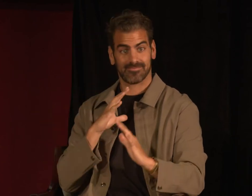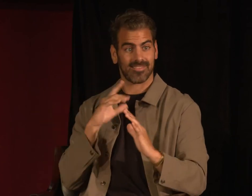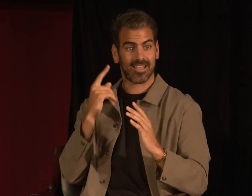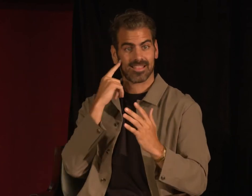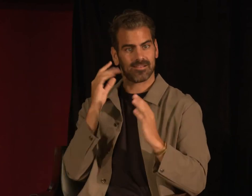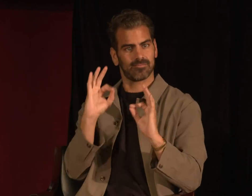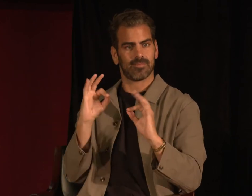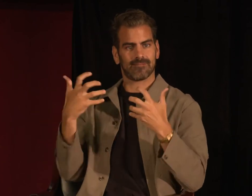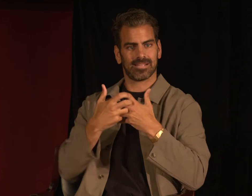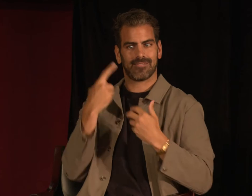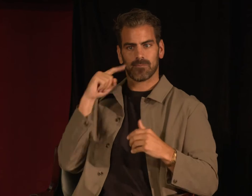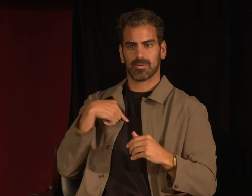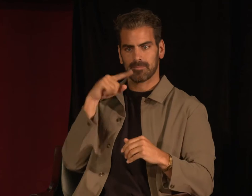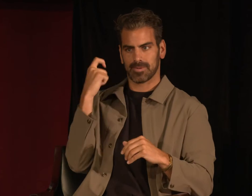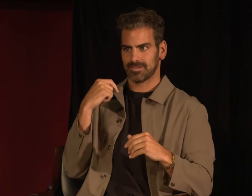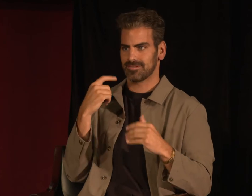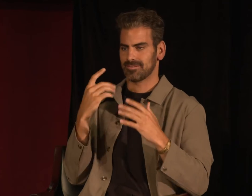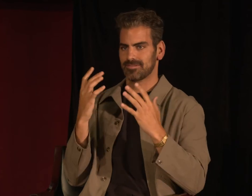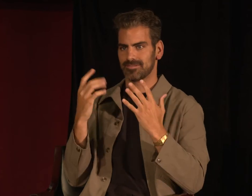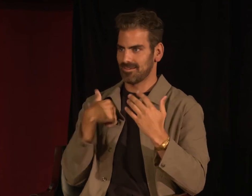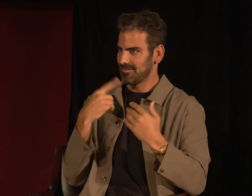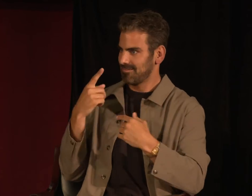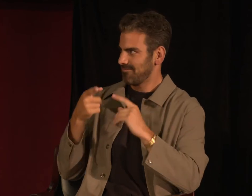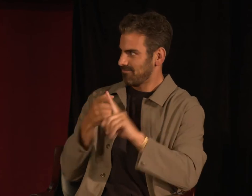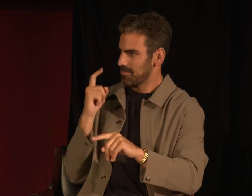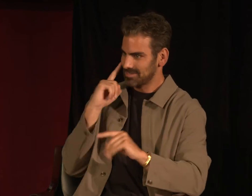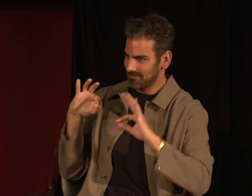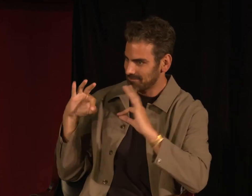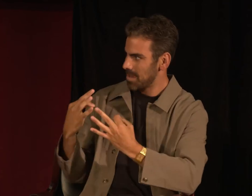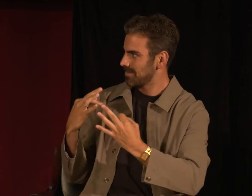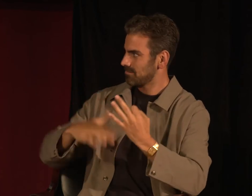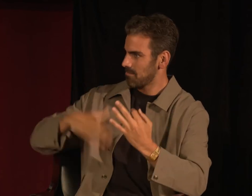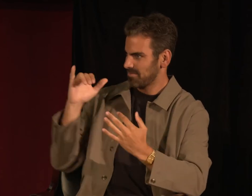And I was like really out of all the things because for me the term fits so well.